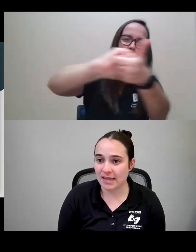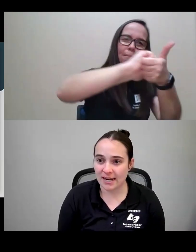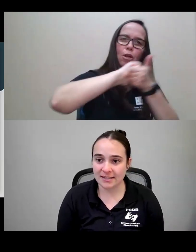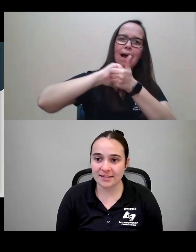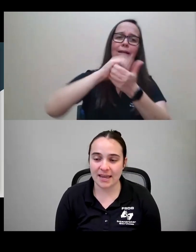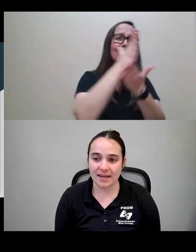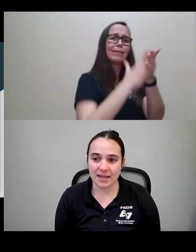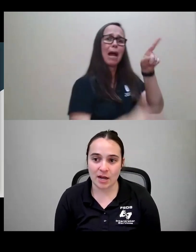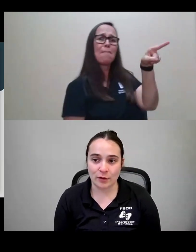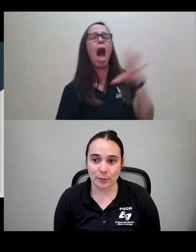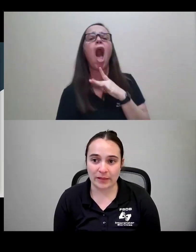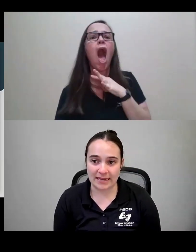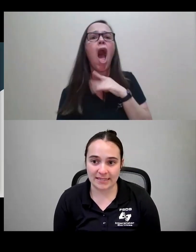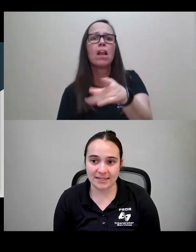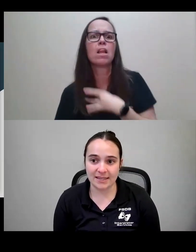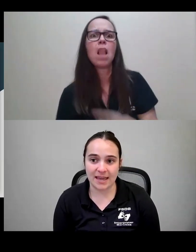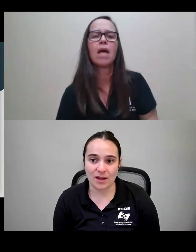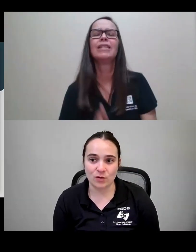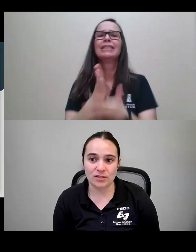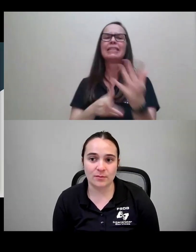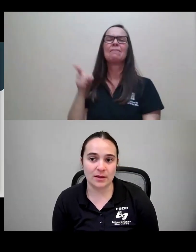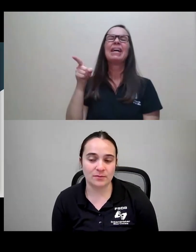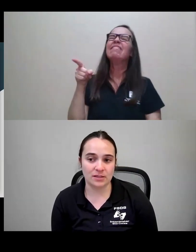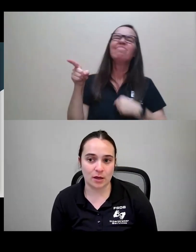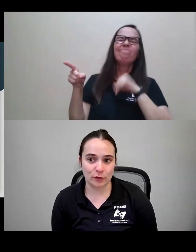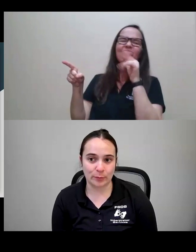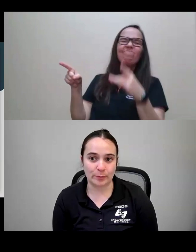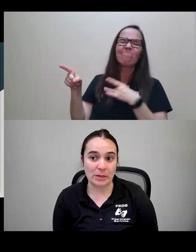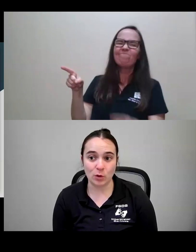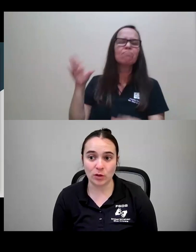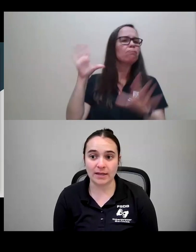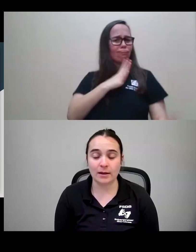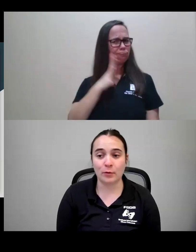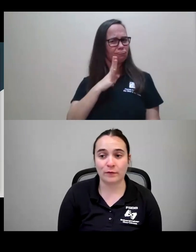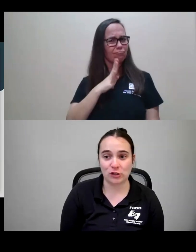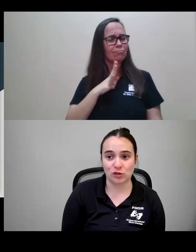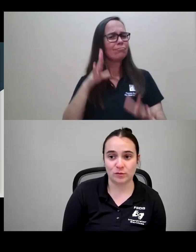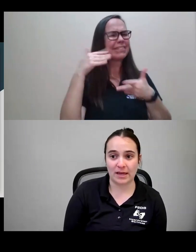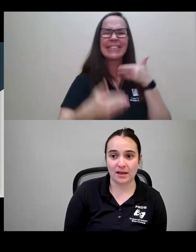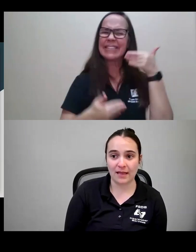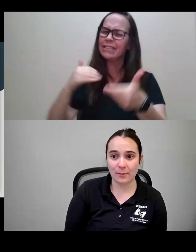different settings and in other places. Again, sometimes other people and professionals might